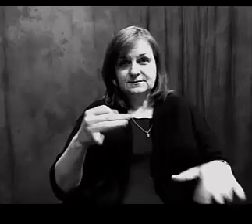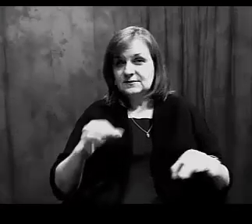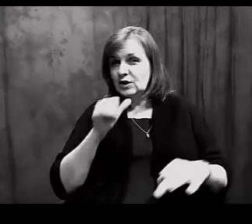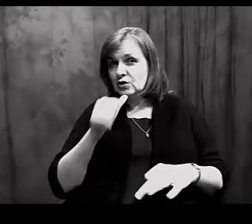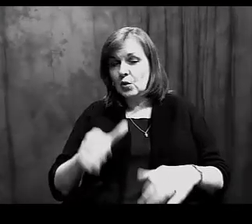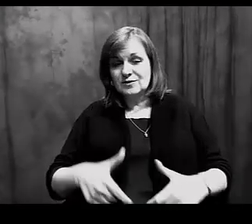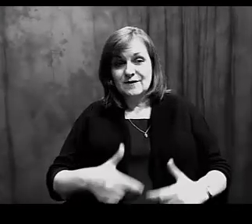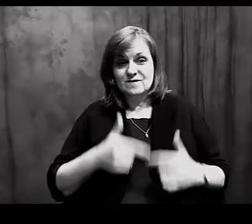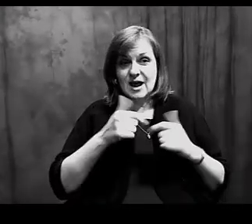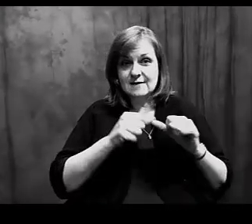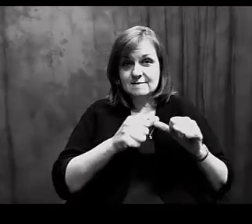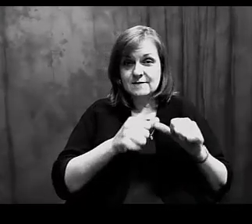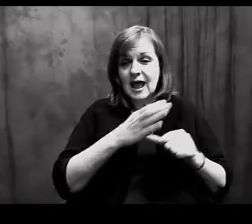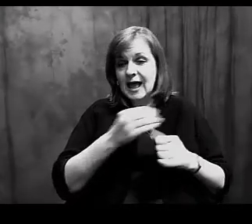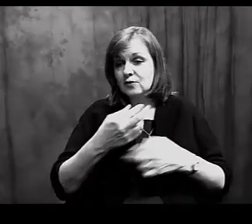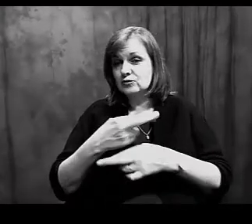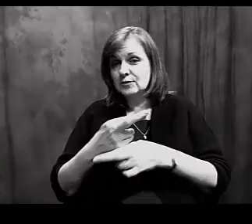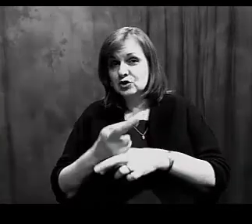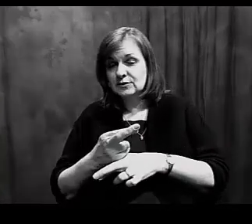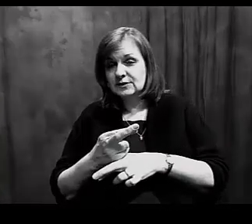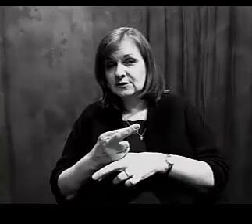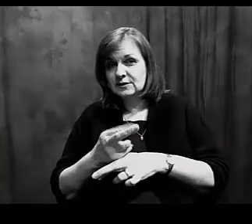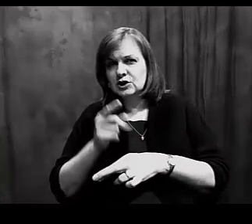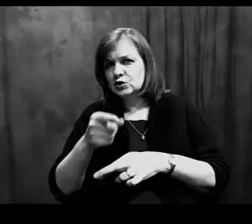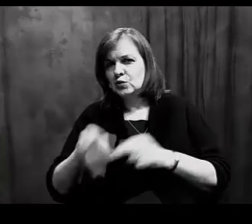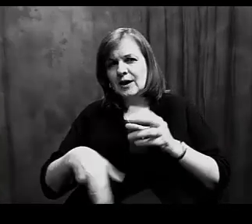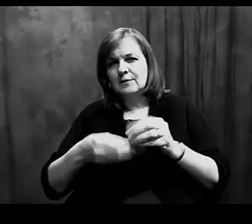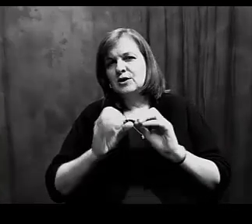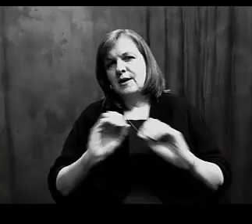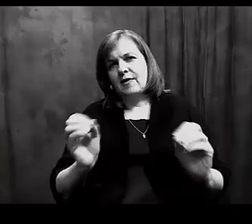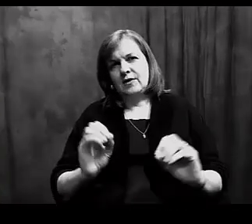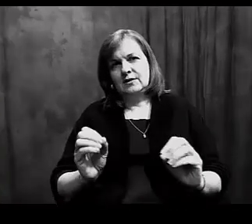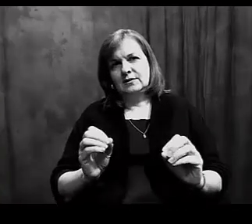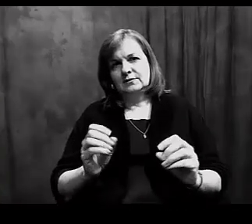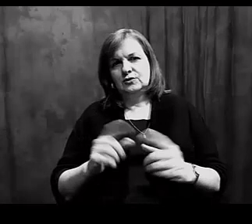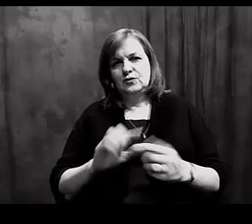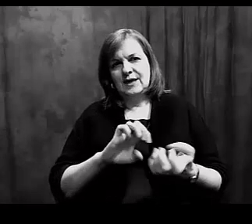offspring if you don't survive and reproduce you are contributing nothing to evolution